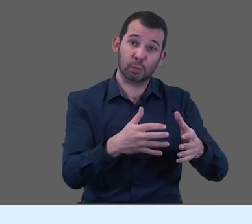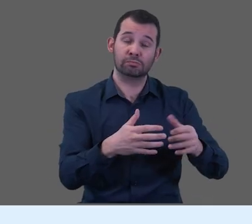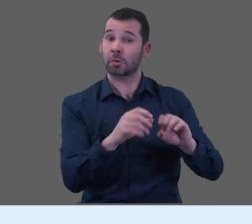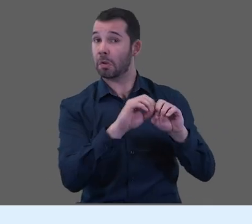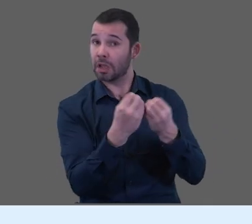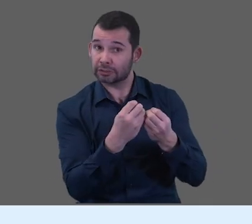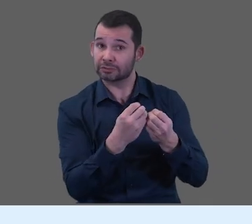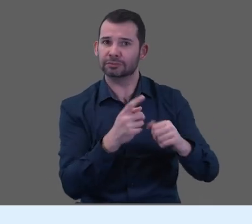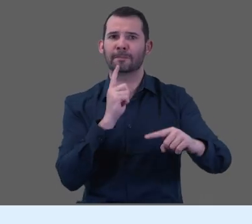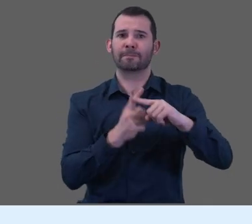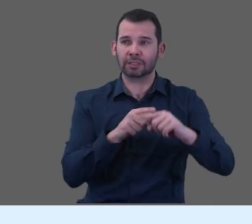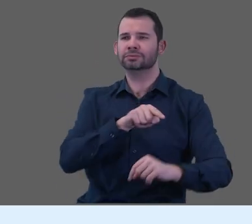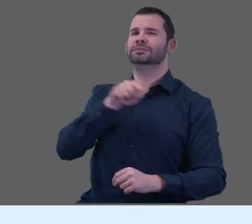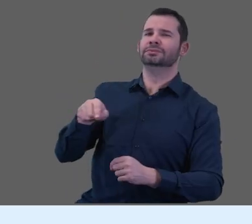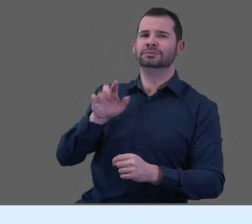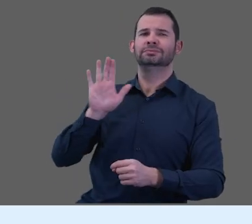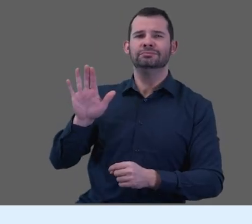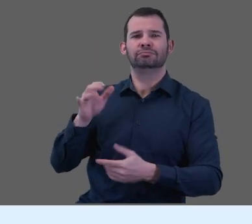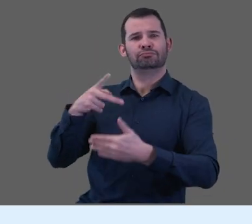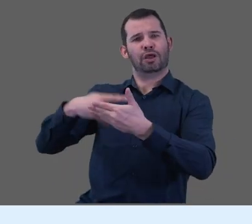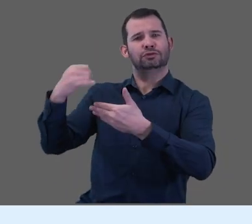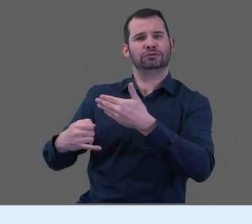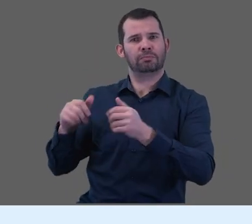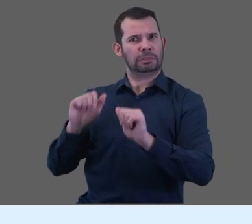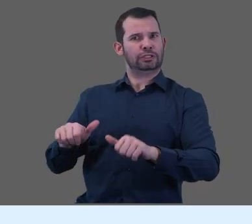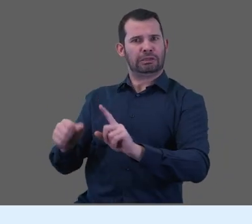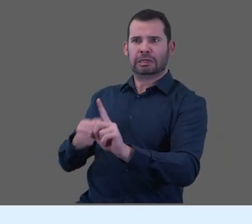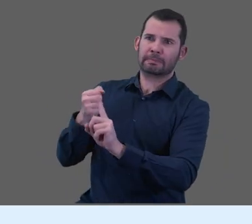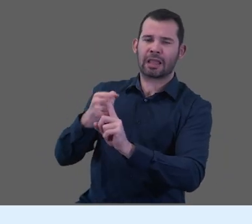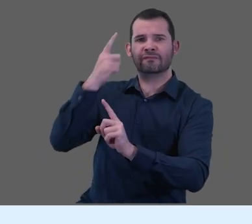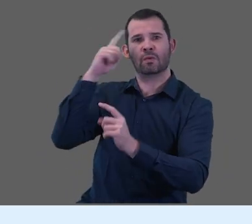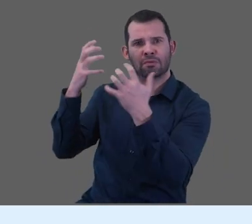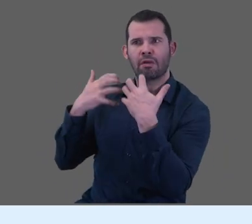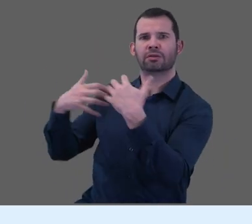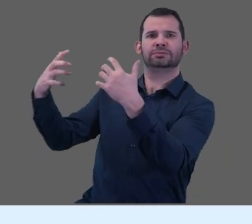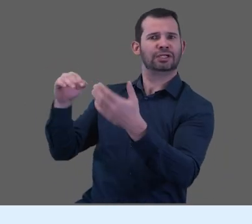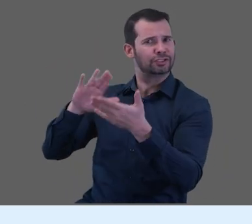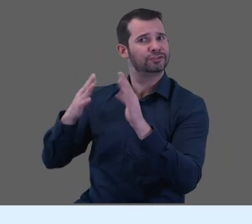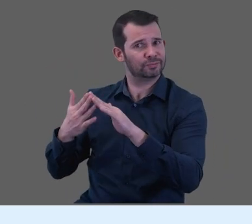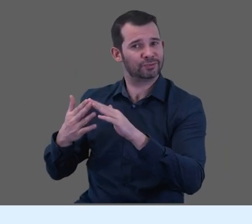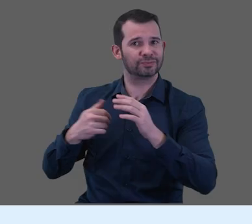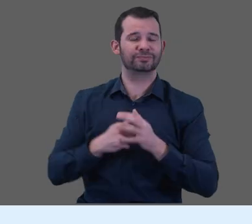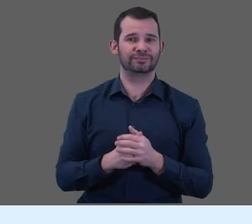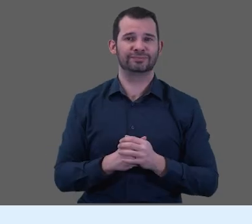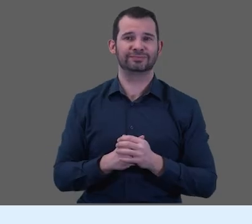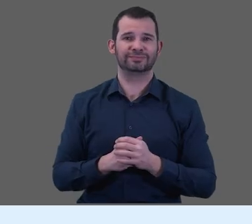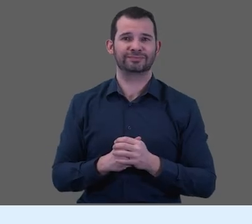group, or organization, and the project’s potential impact on audiences and communities.